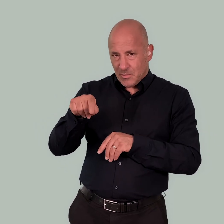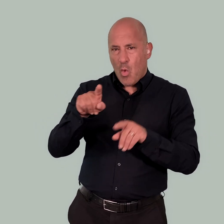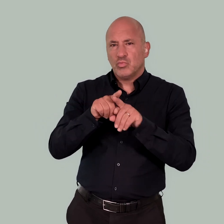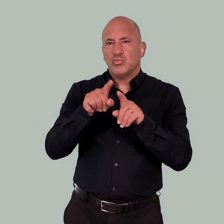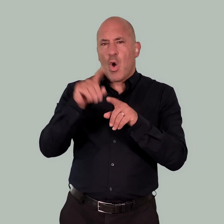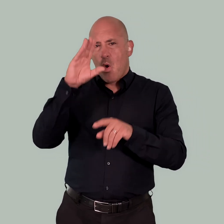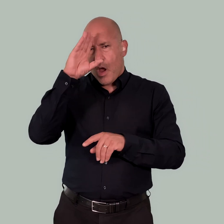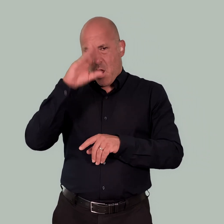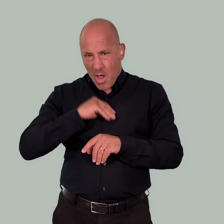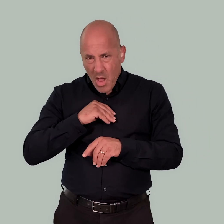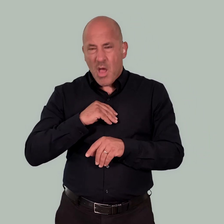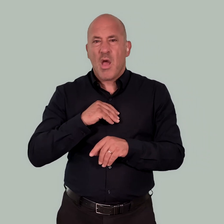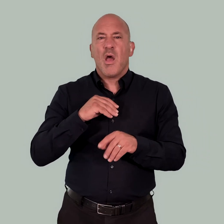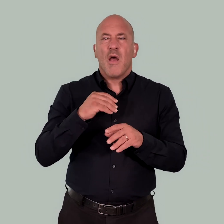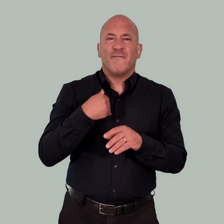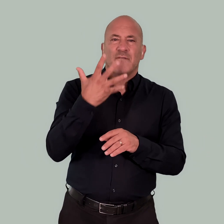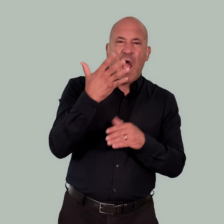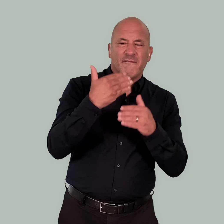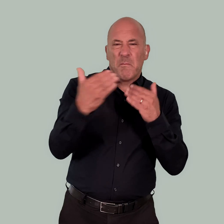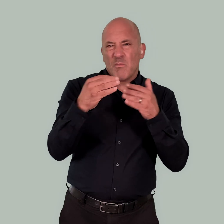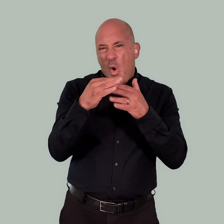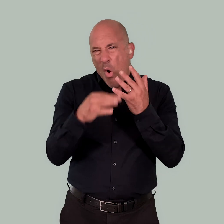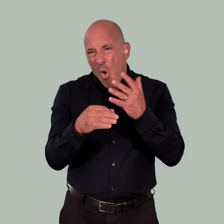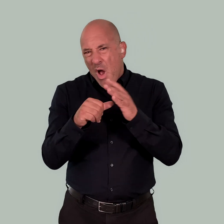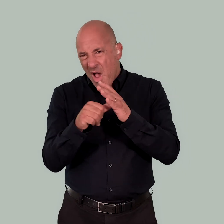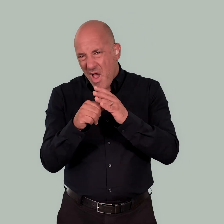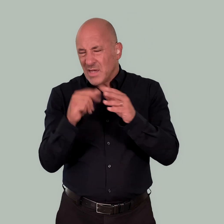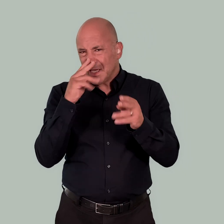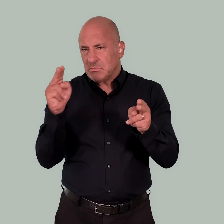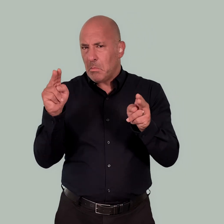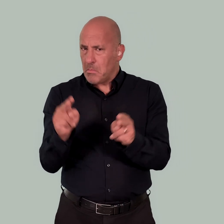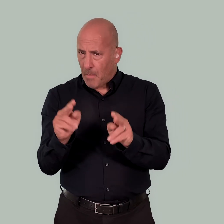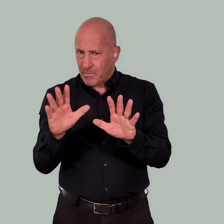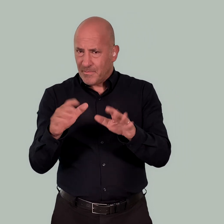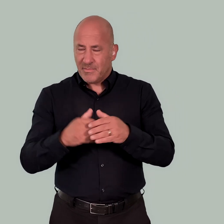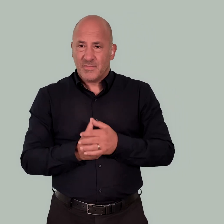and a decline in the proportion reporting five or more.